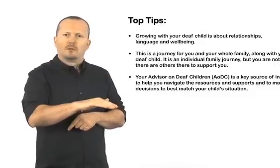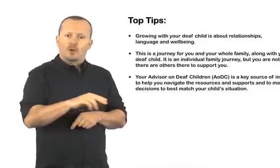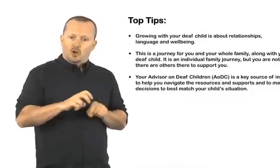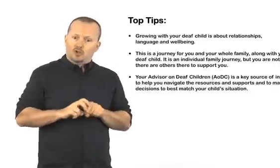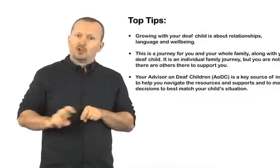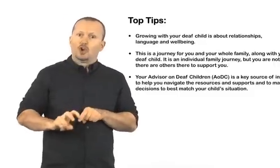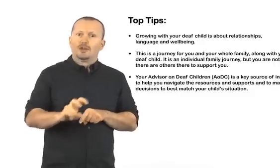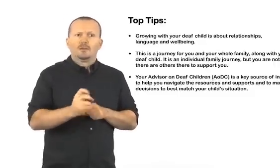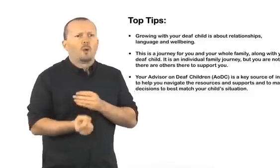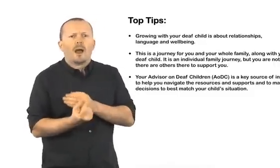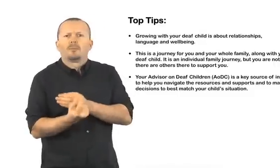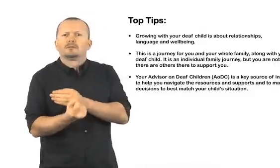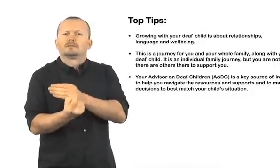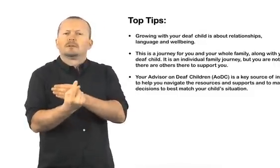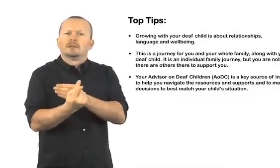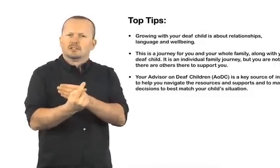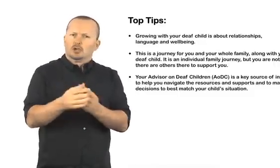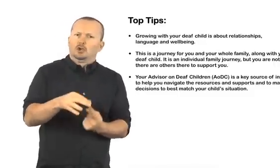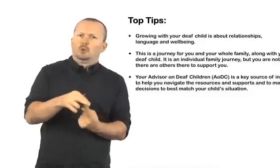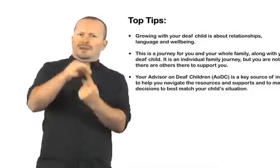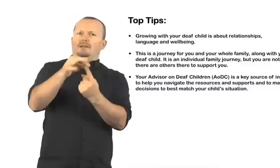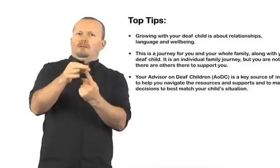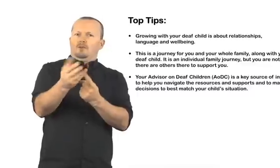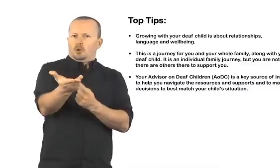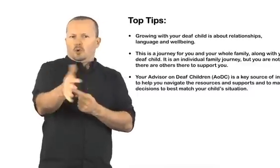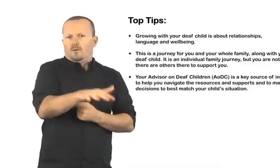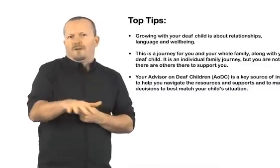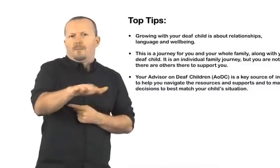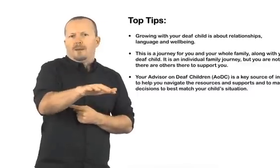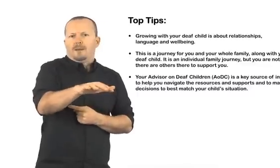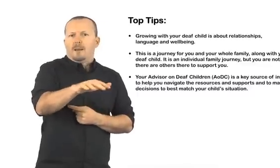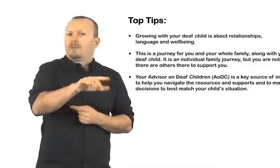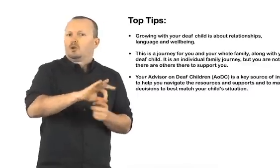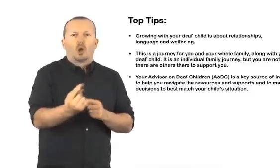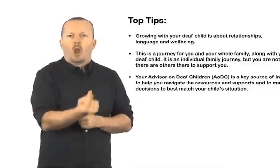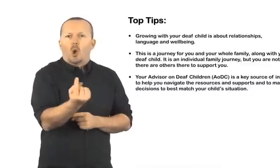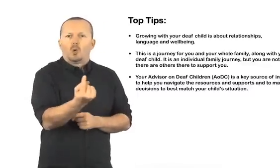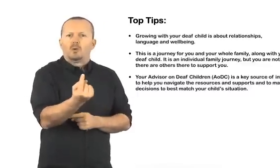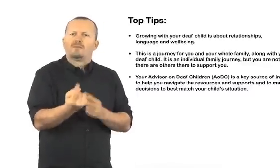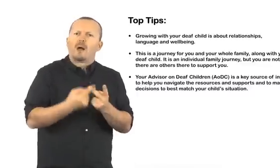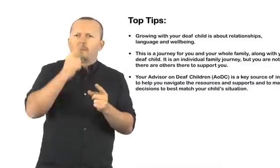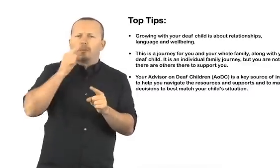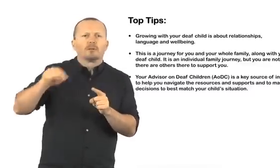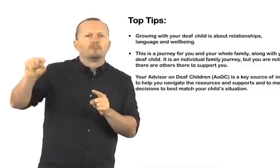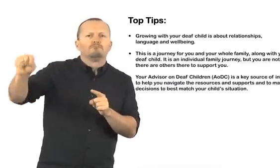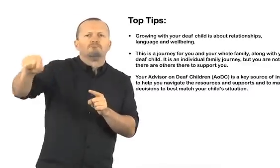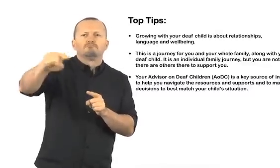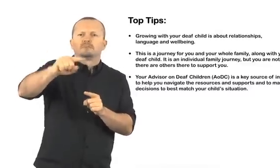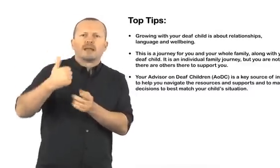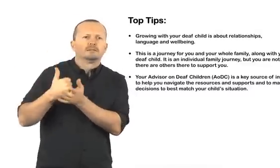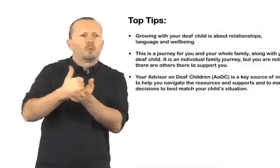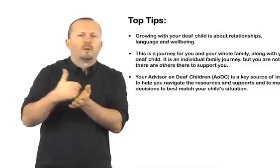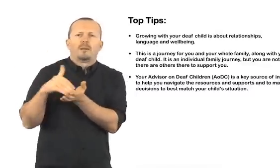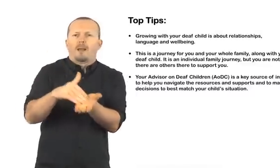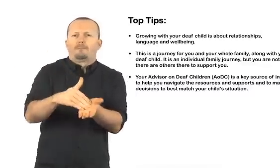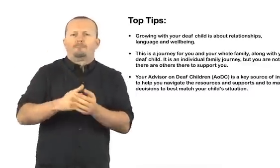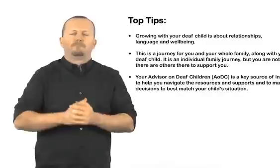It is an individual family journey, but you are not alone – there are others there to support you.